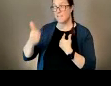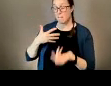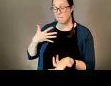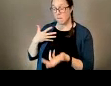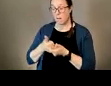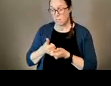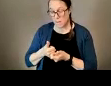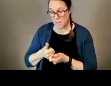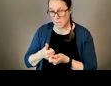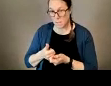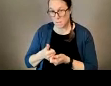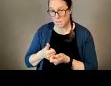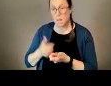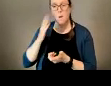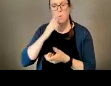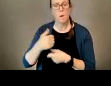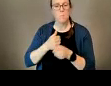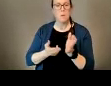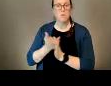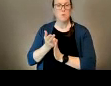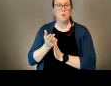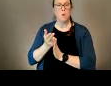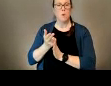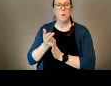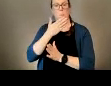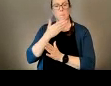it just ensures greater accessibility.